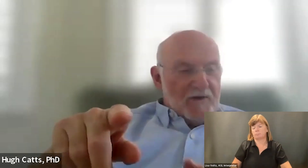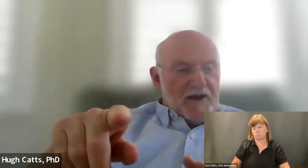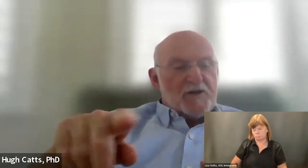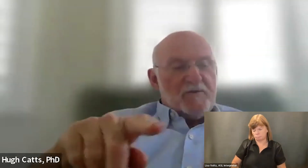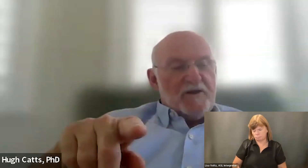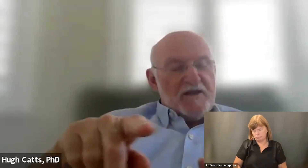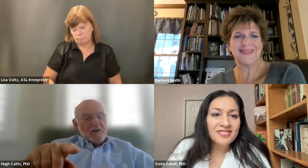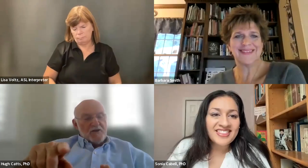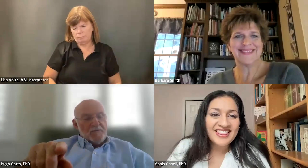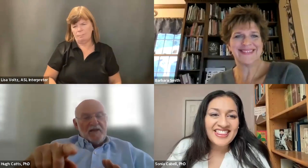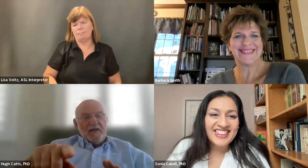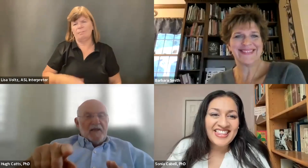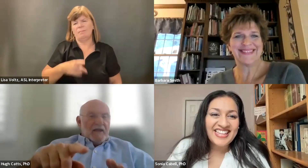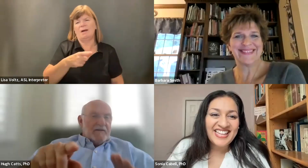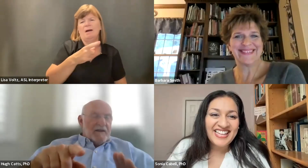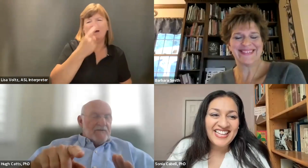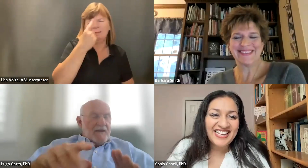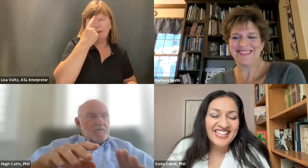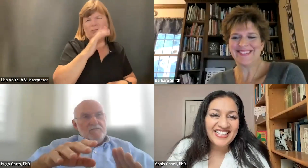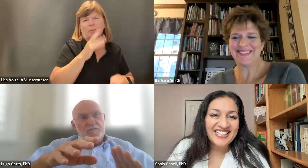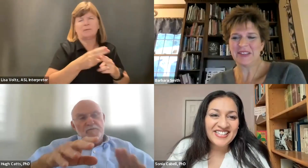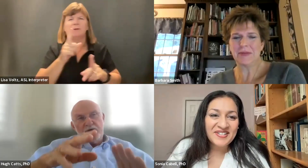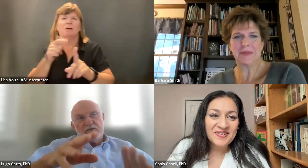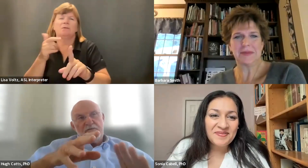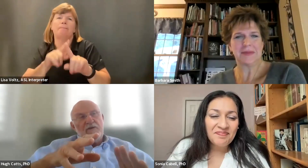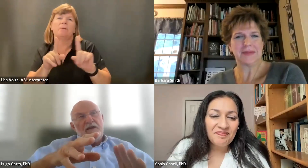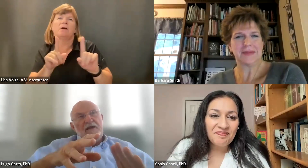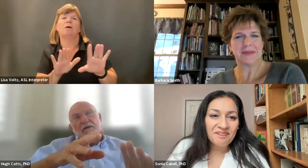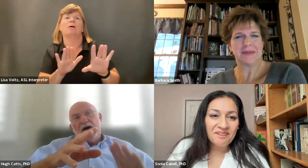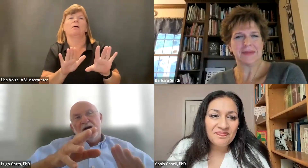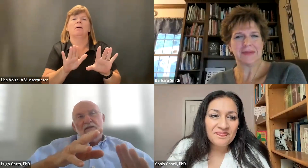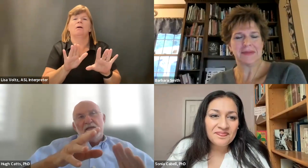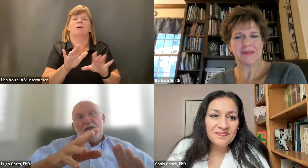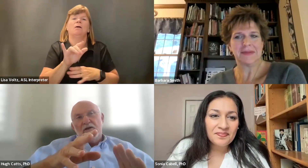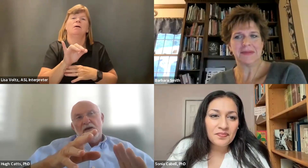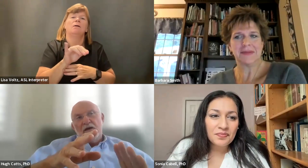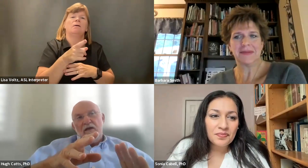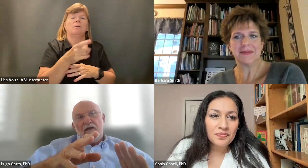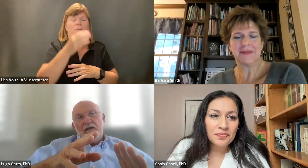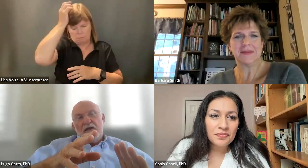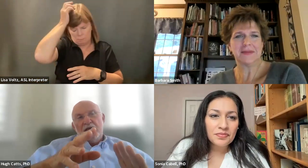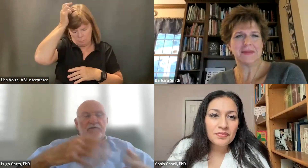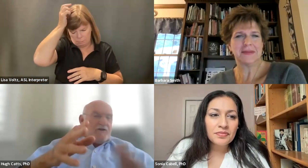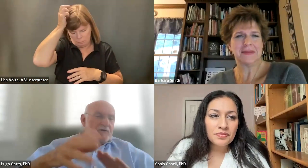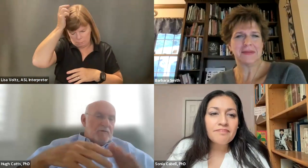one direction Sonia but it it that was mostly thinking about you know the the intervention